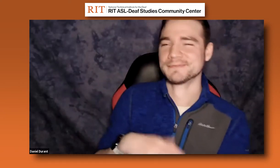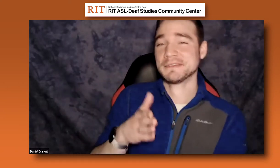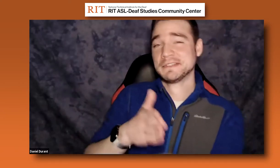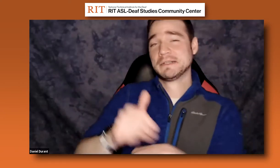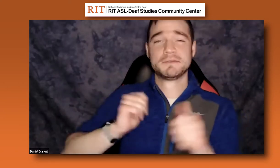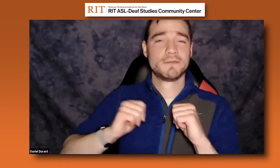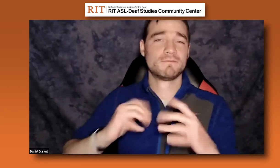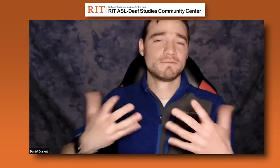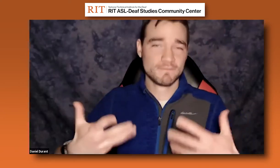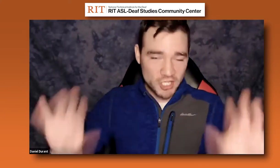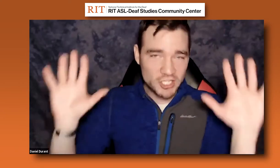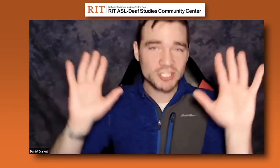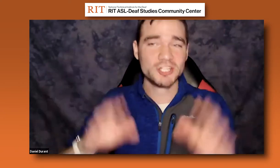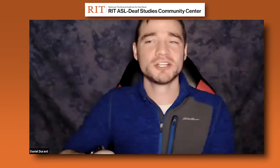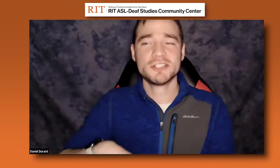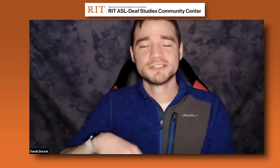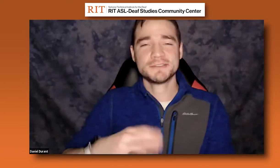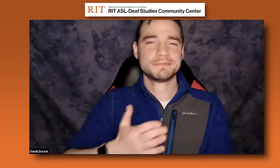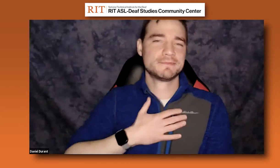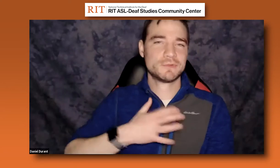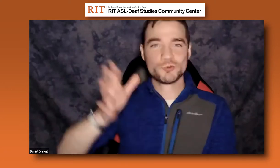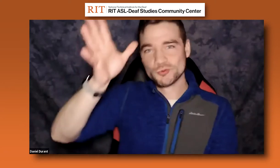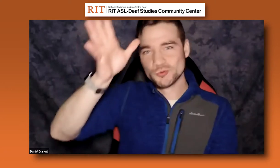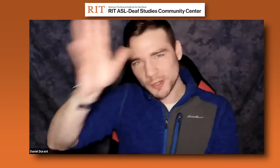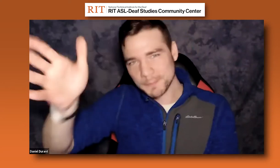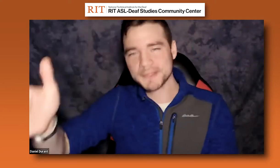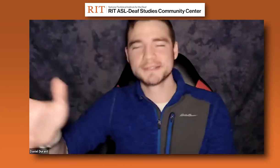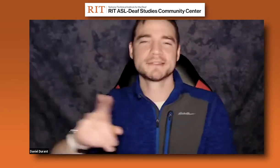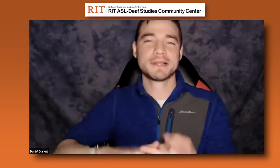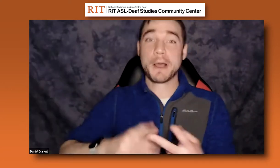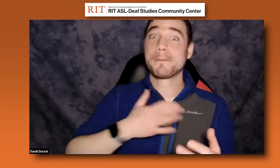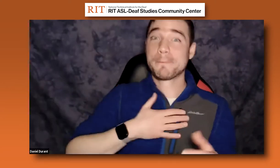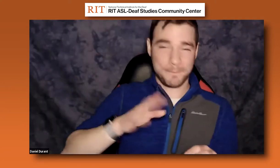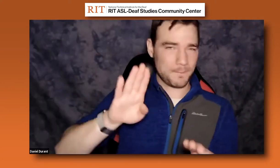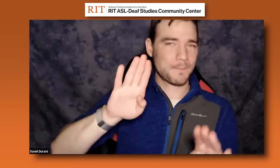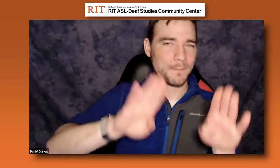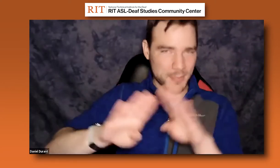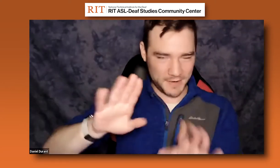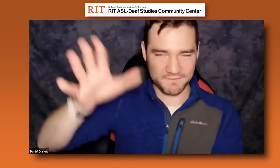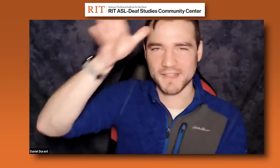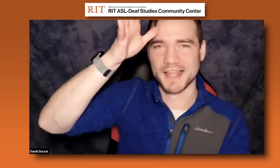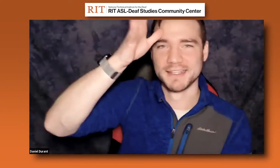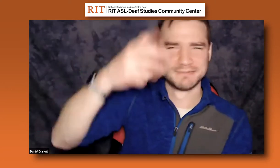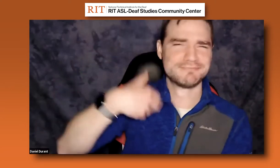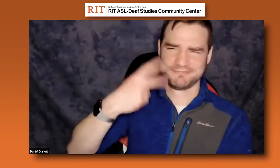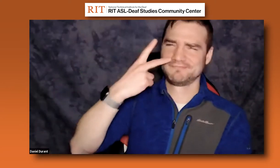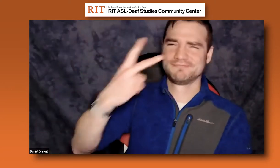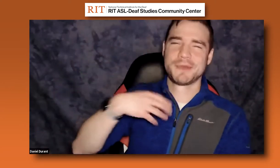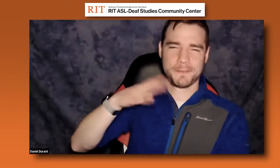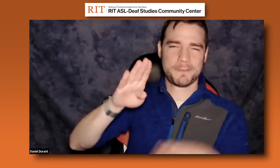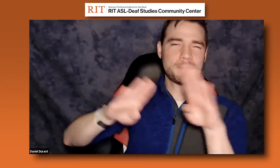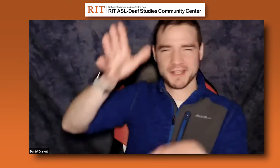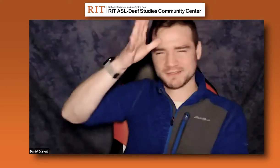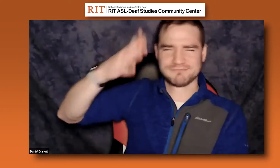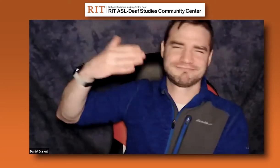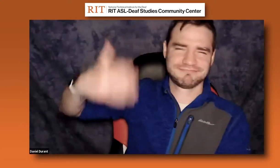Again, remember, I was 9. When the play was done, my grandfather came, my biological father came.